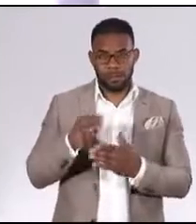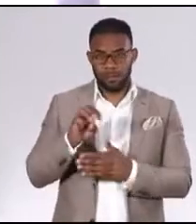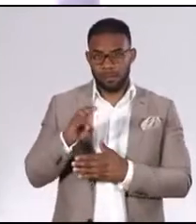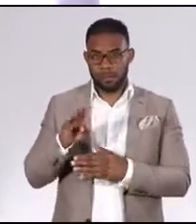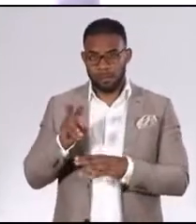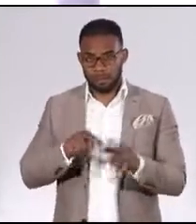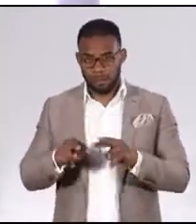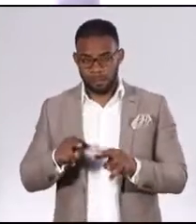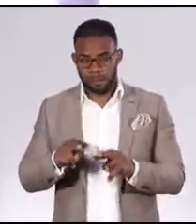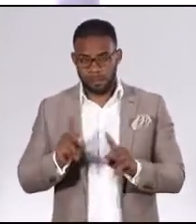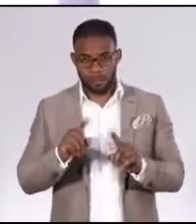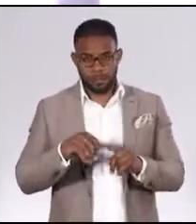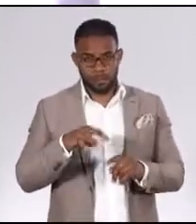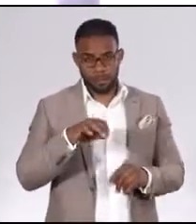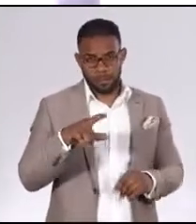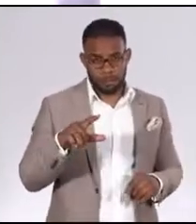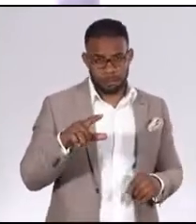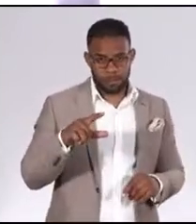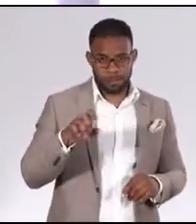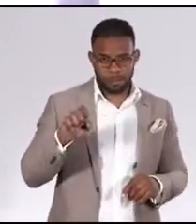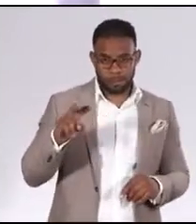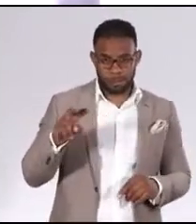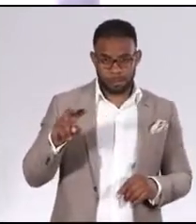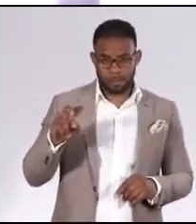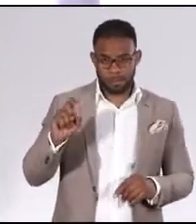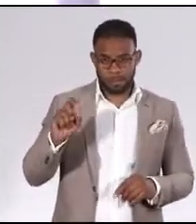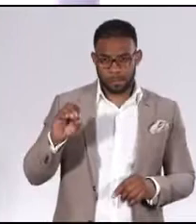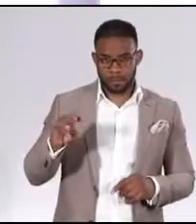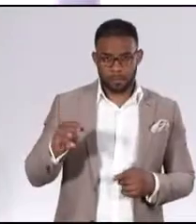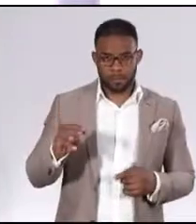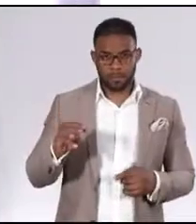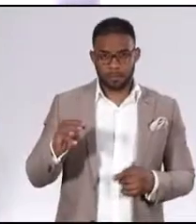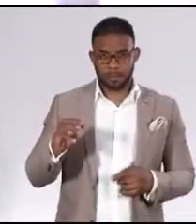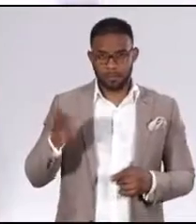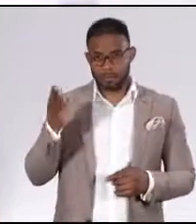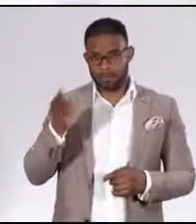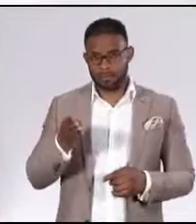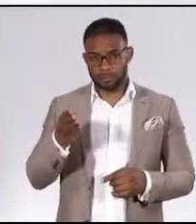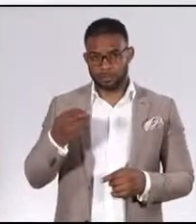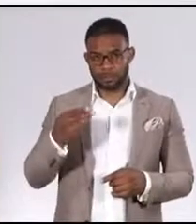and go to pole ev dot com forward slash hlaa